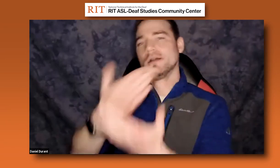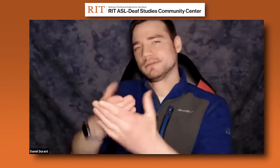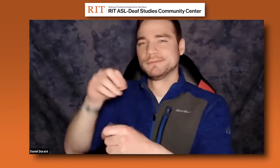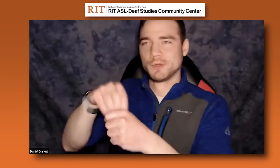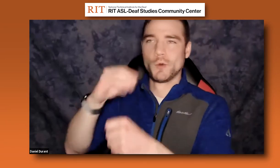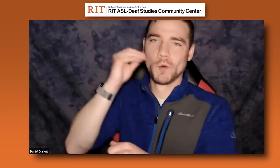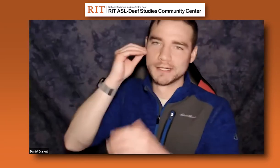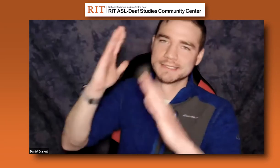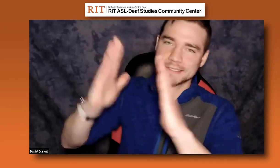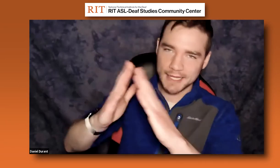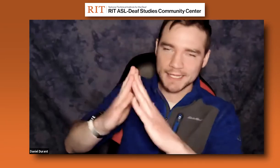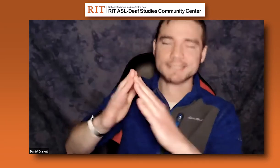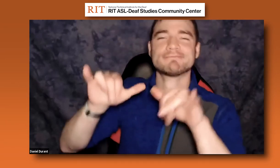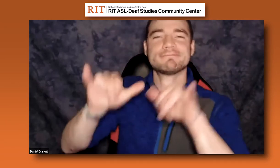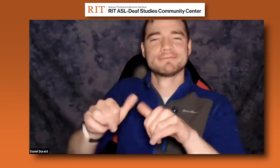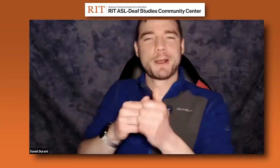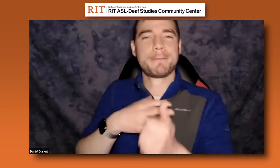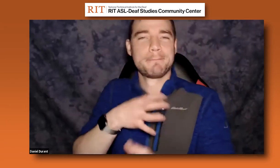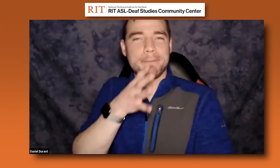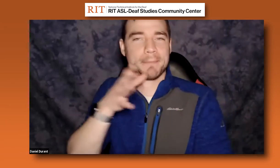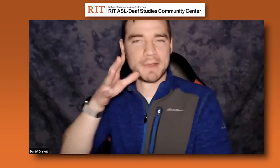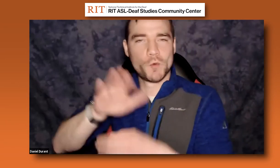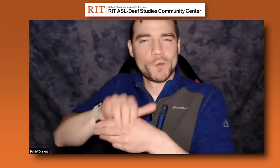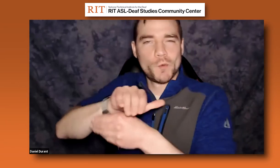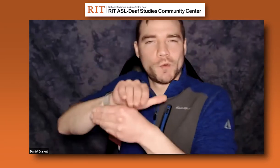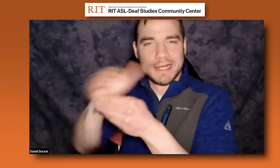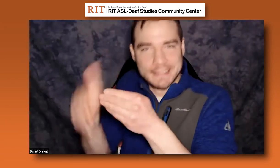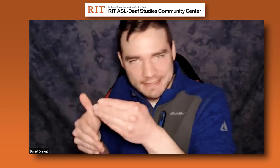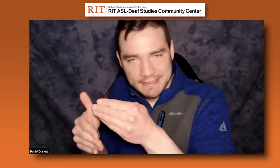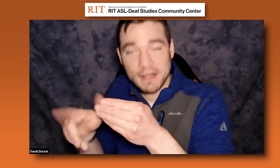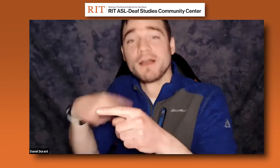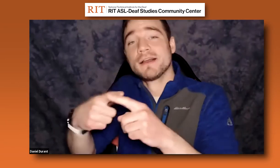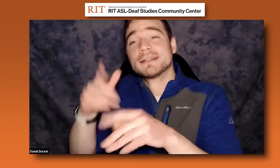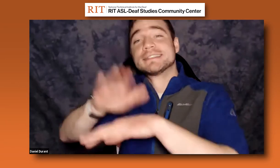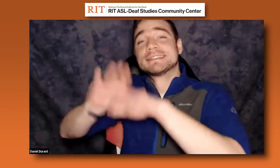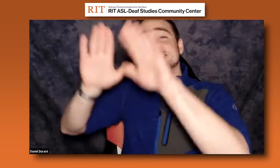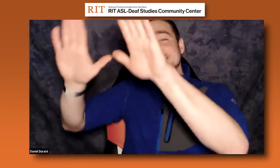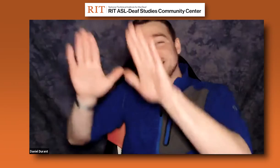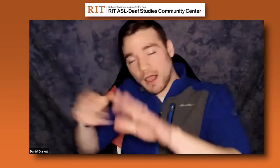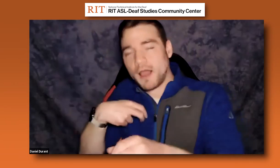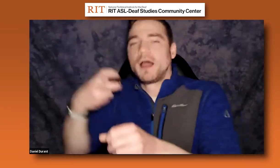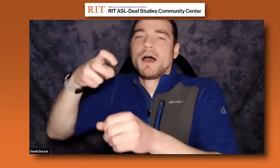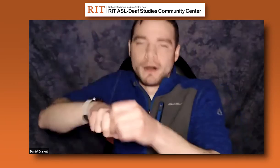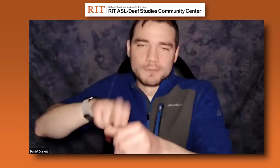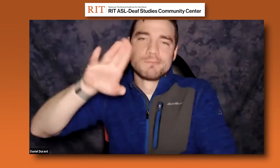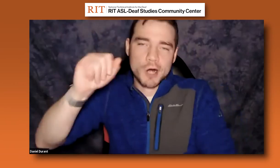take a 4-hour bus trip, stay in the dorm, and then visit my moms on the weekend